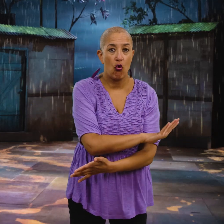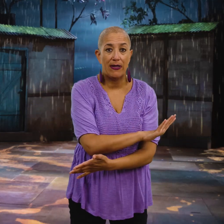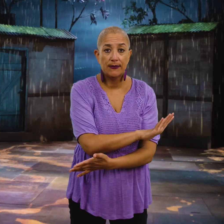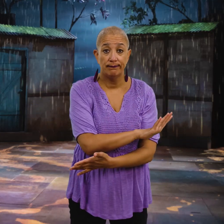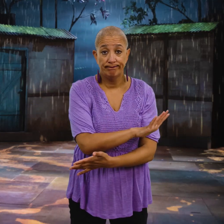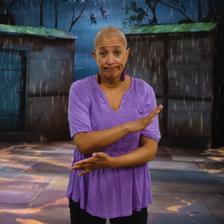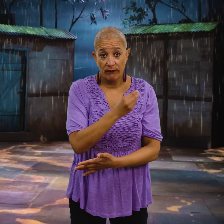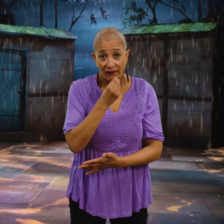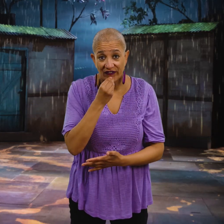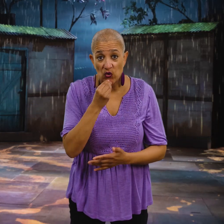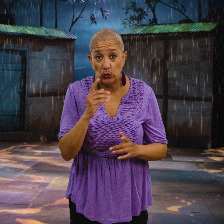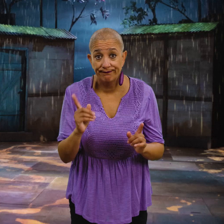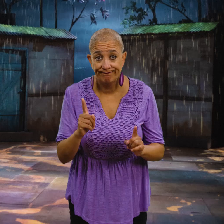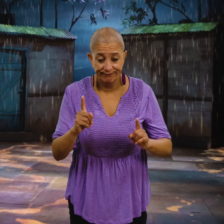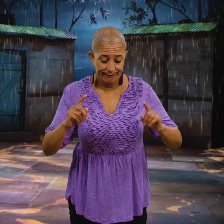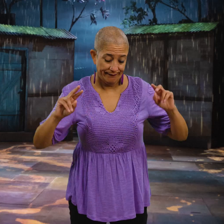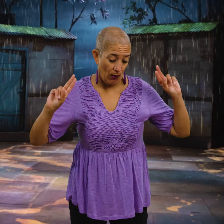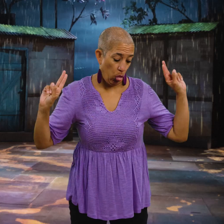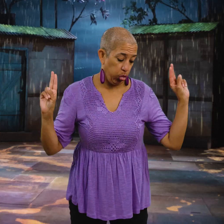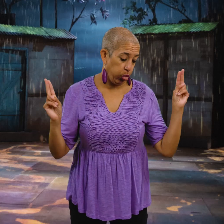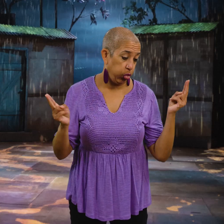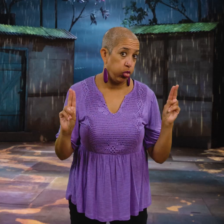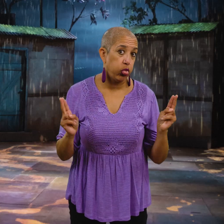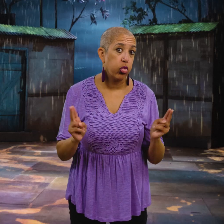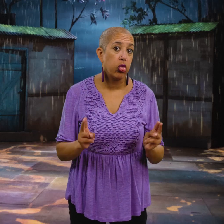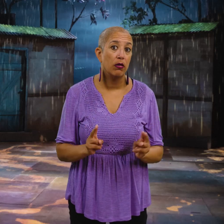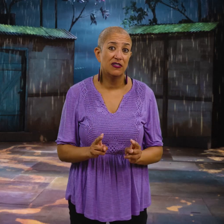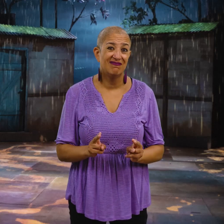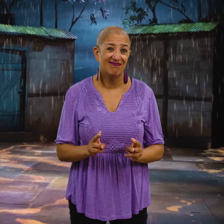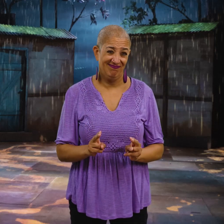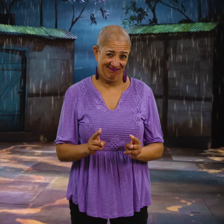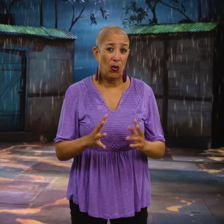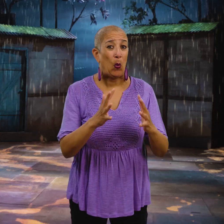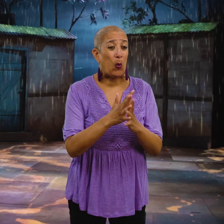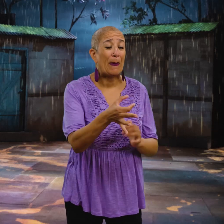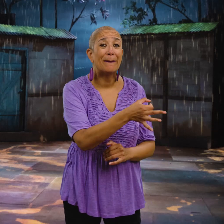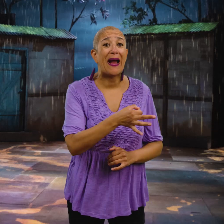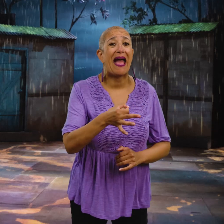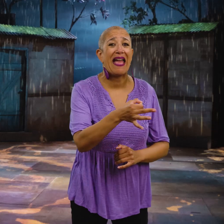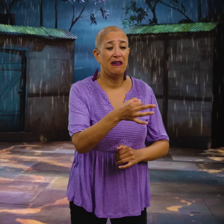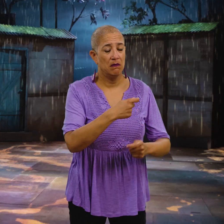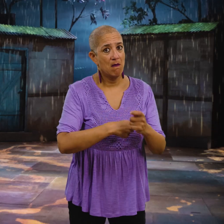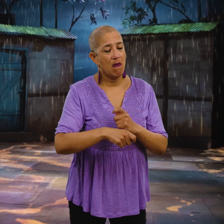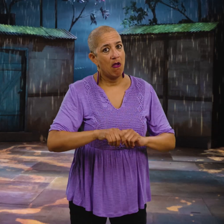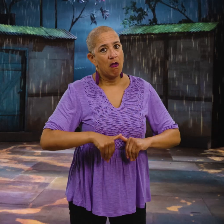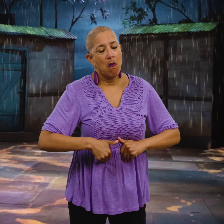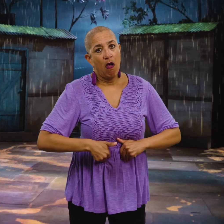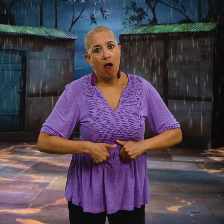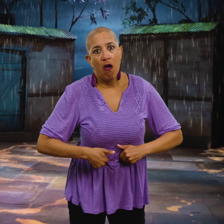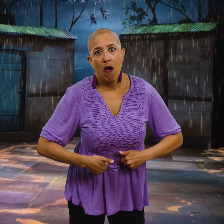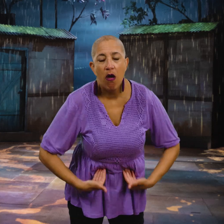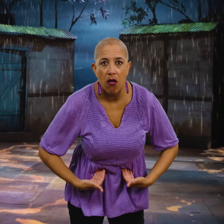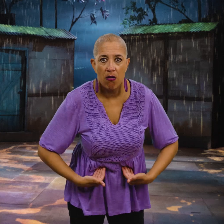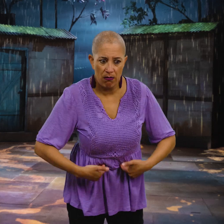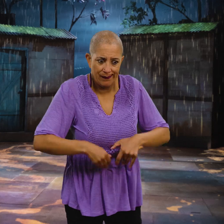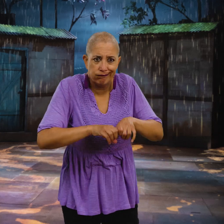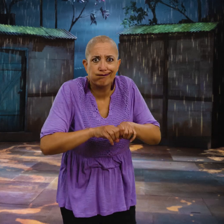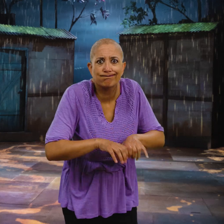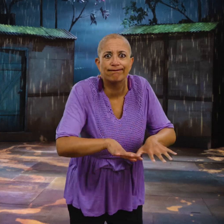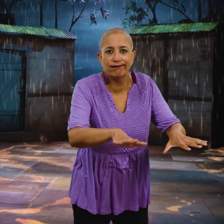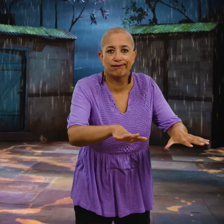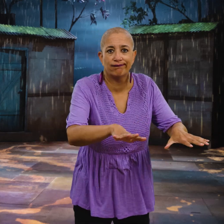Hunger spreads through Wimbe.